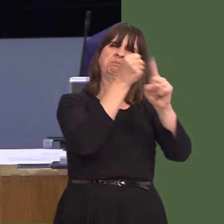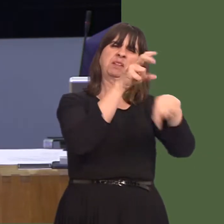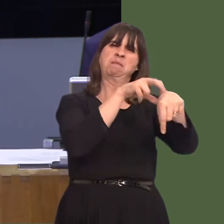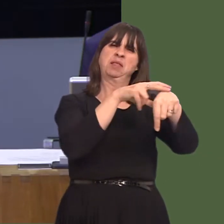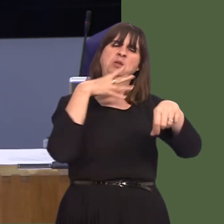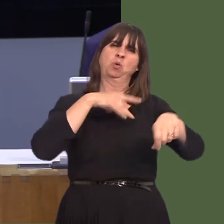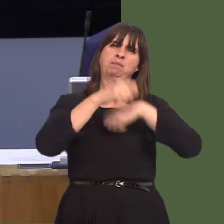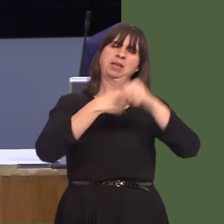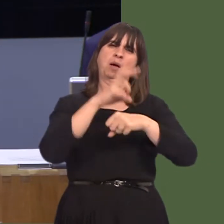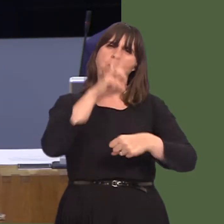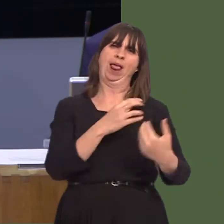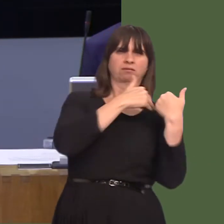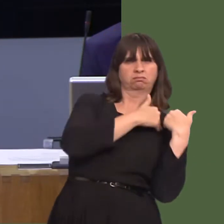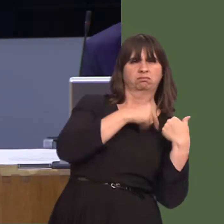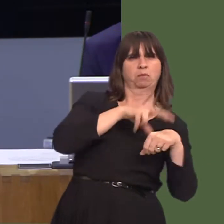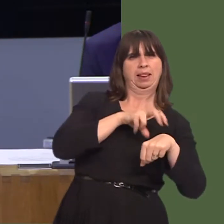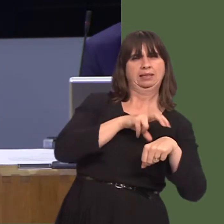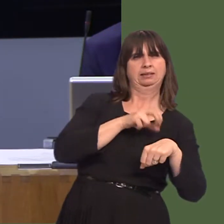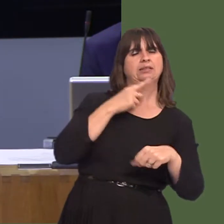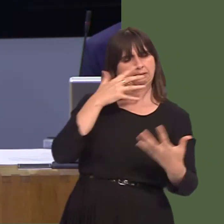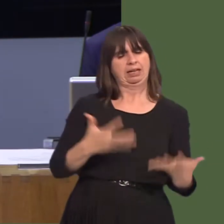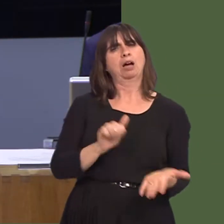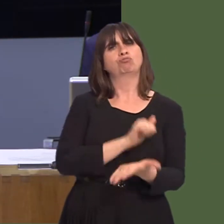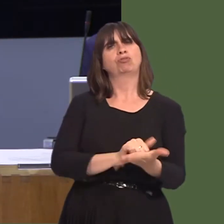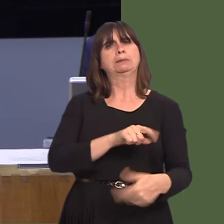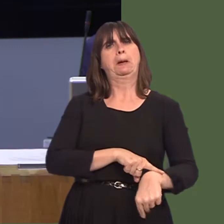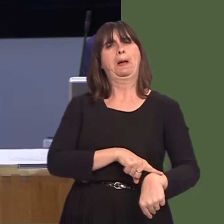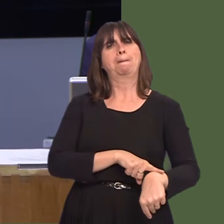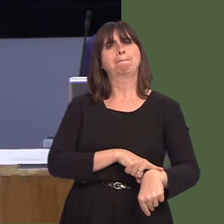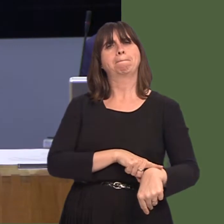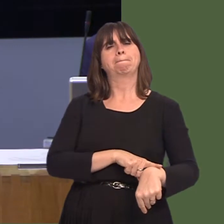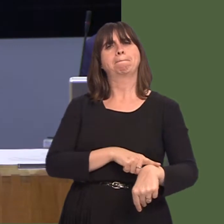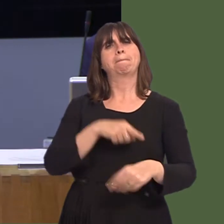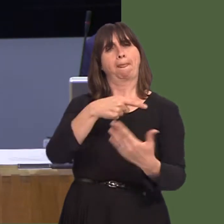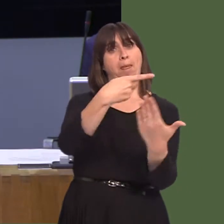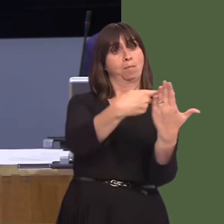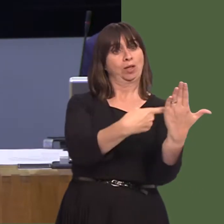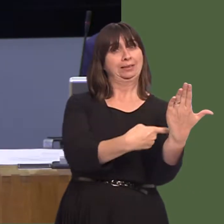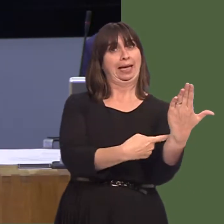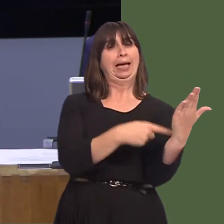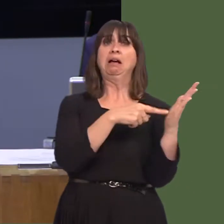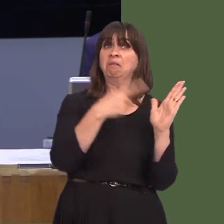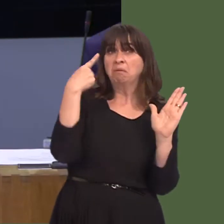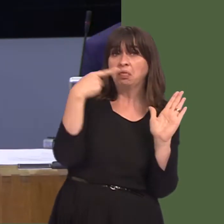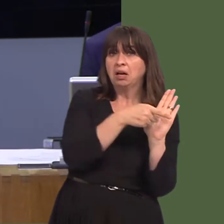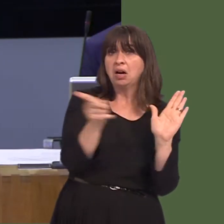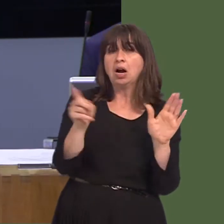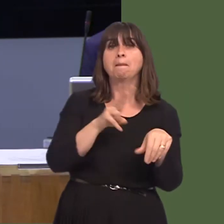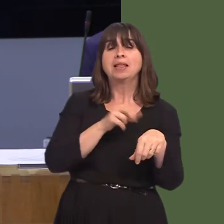to Wales, saying that the time was right and that the policy was supported by all police and crime commissioners in Wales.